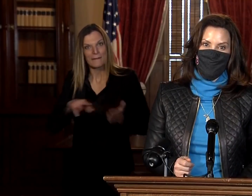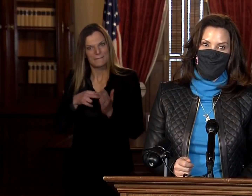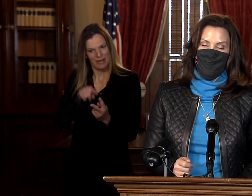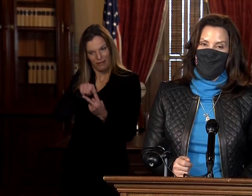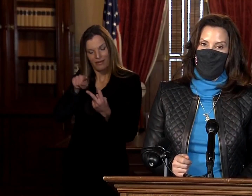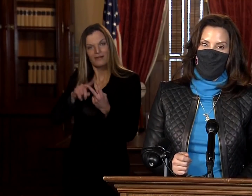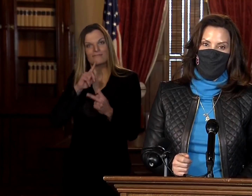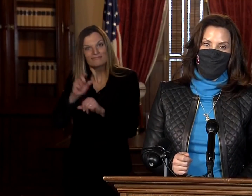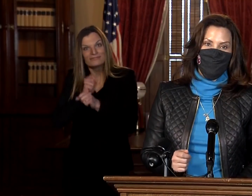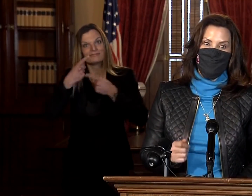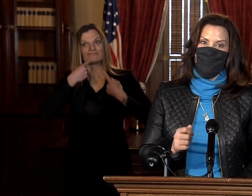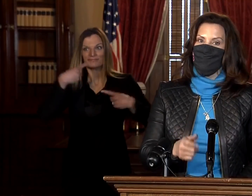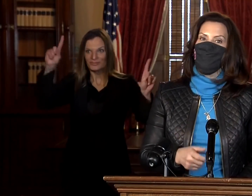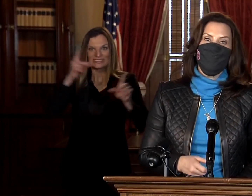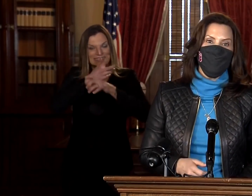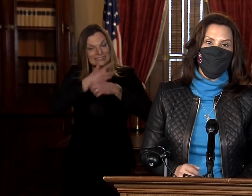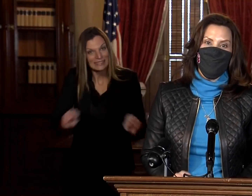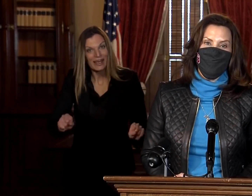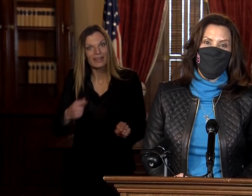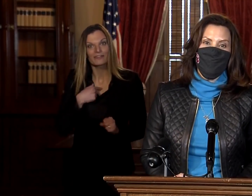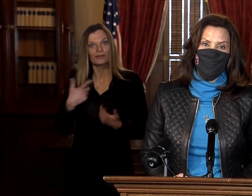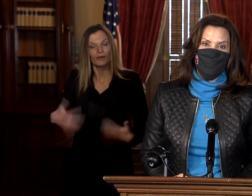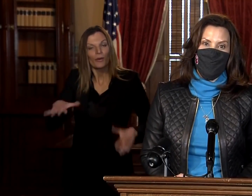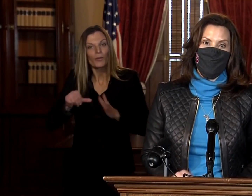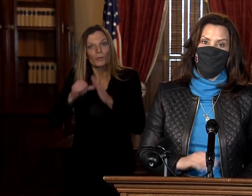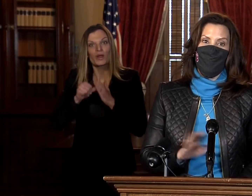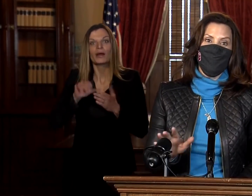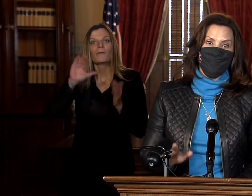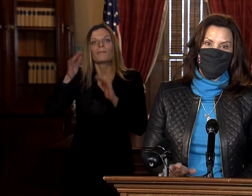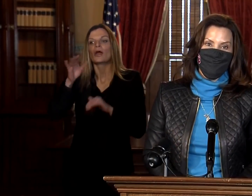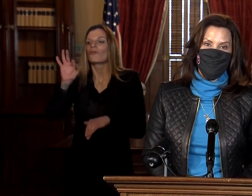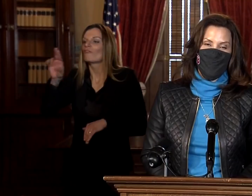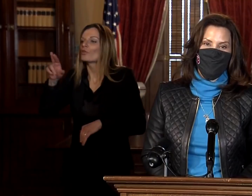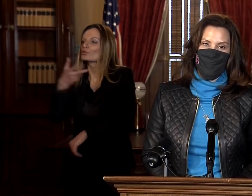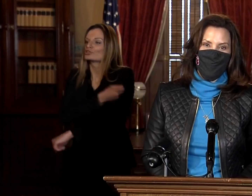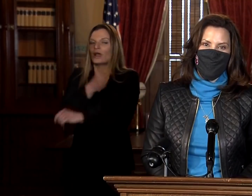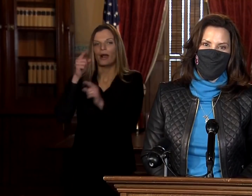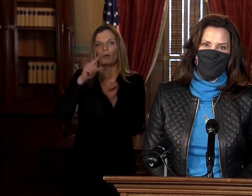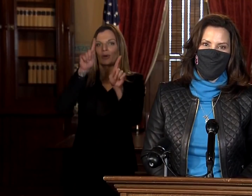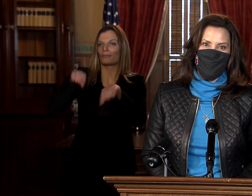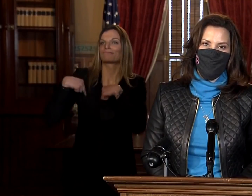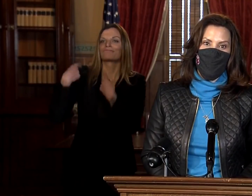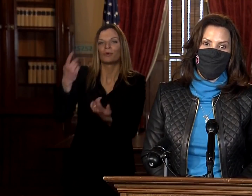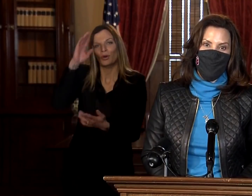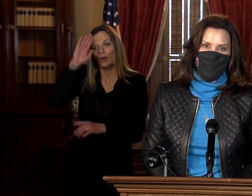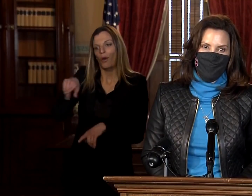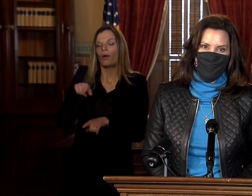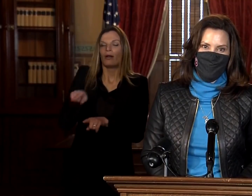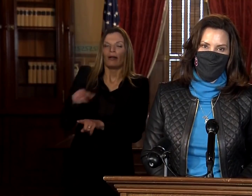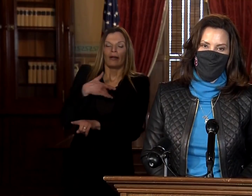because I think it’s important that people know. that people know. These have incredible efficacy, These have incredible efficacy, much higher than even the flu